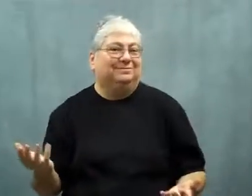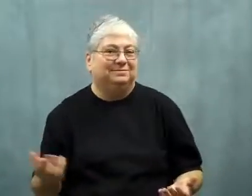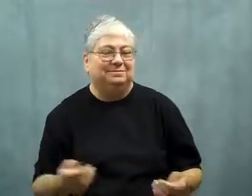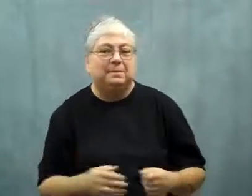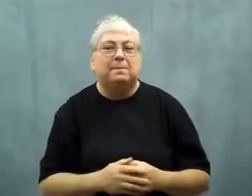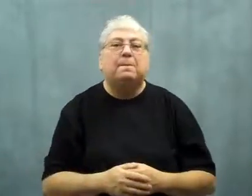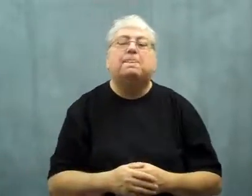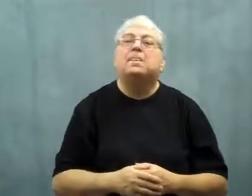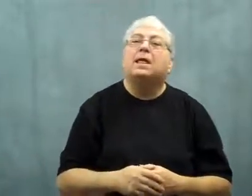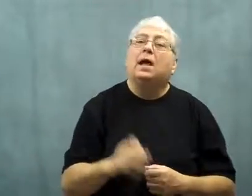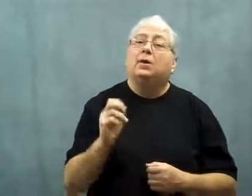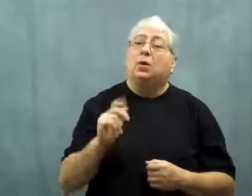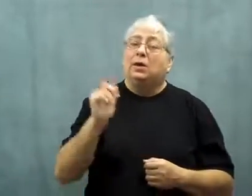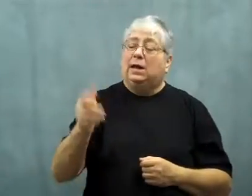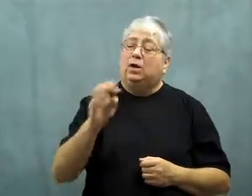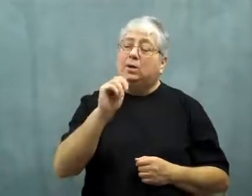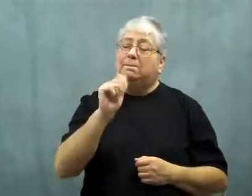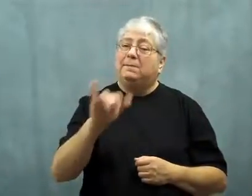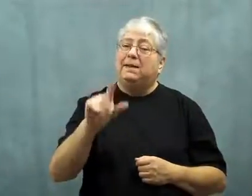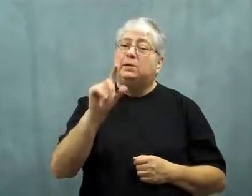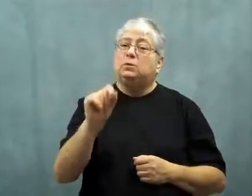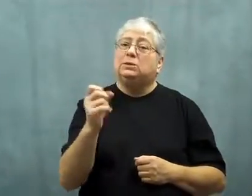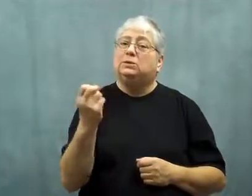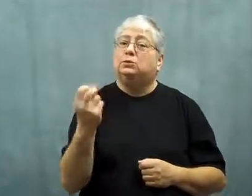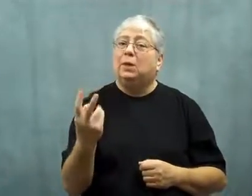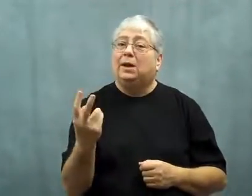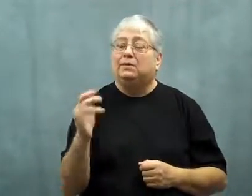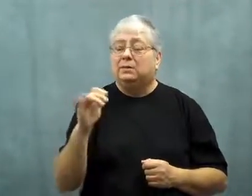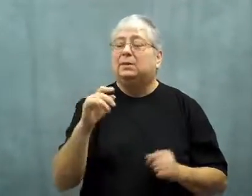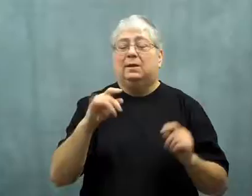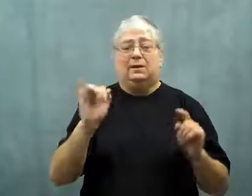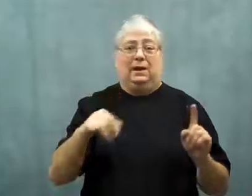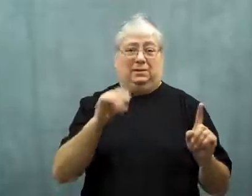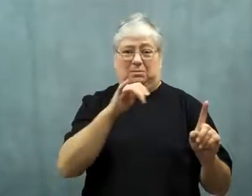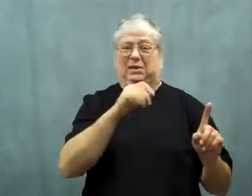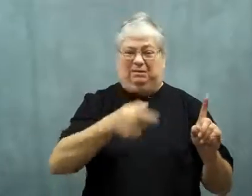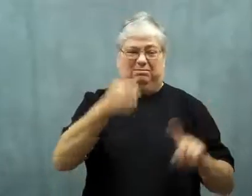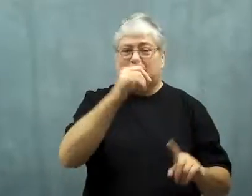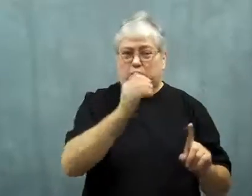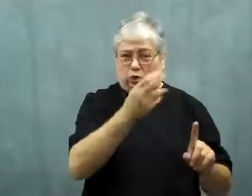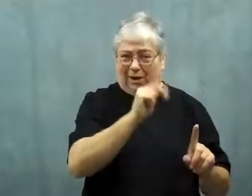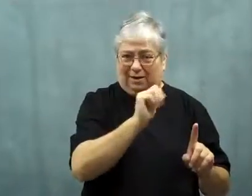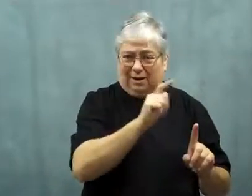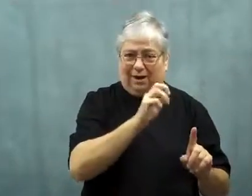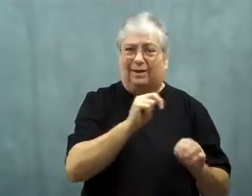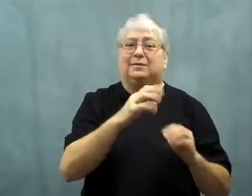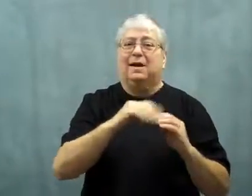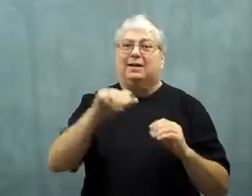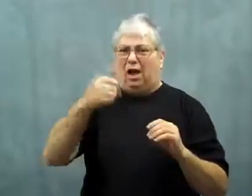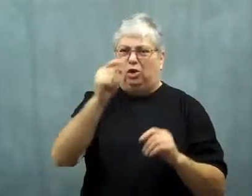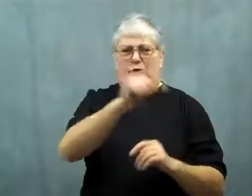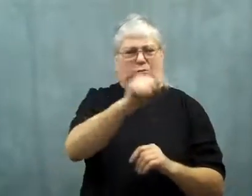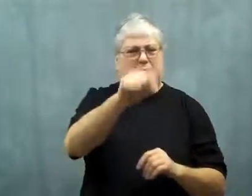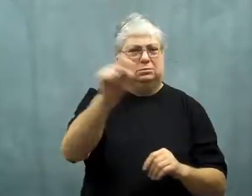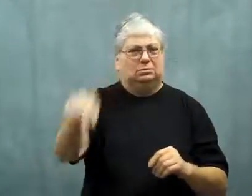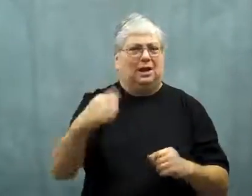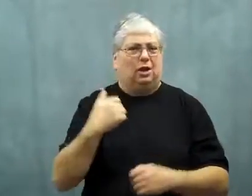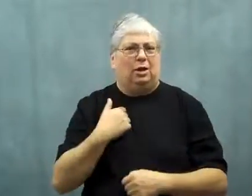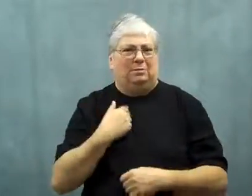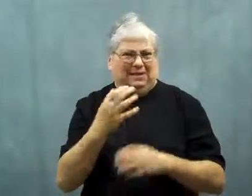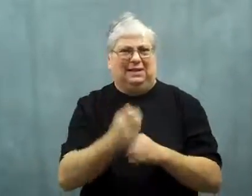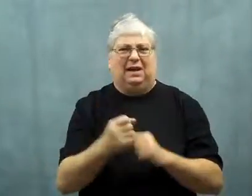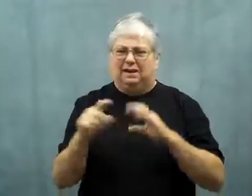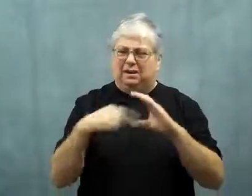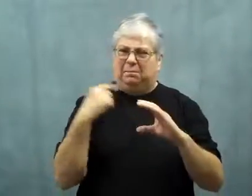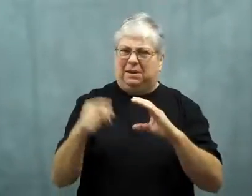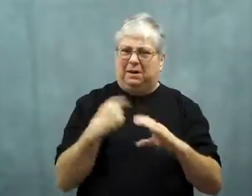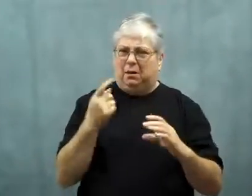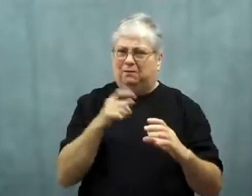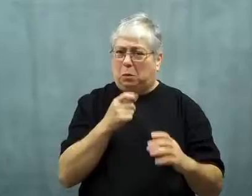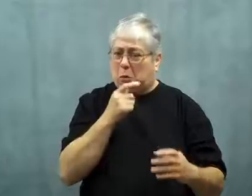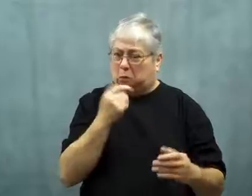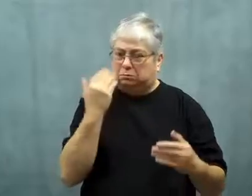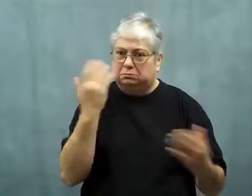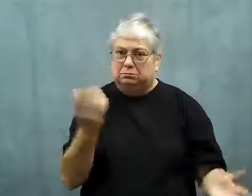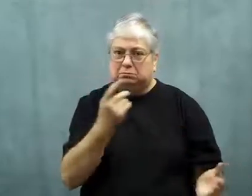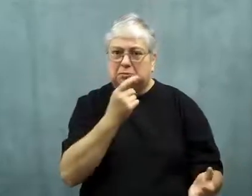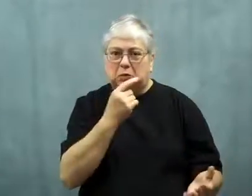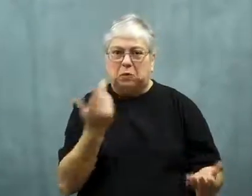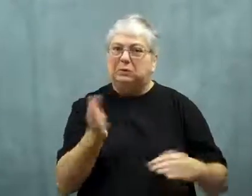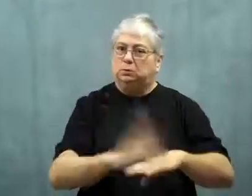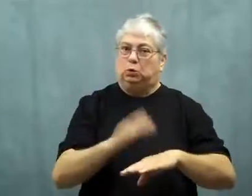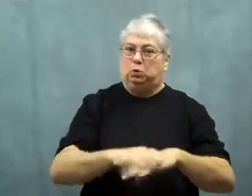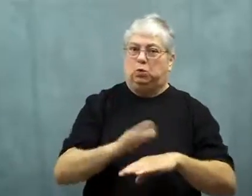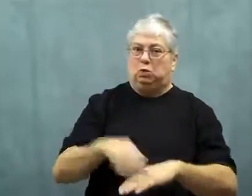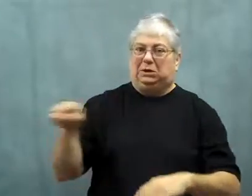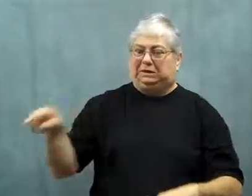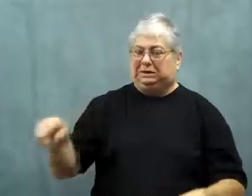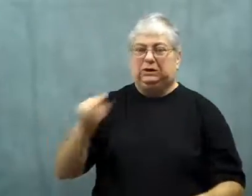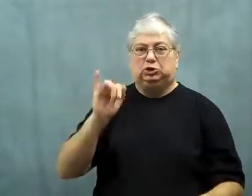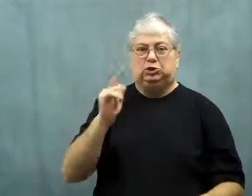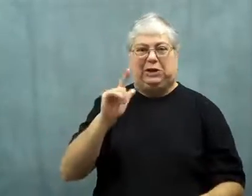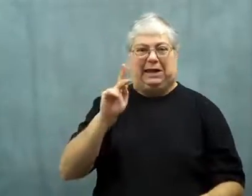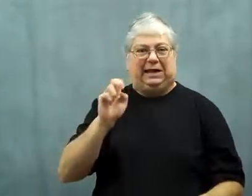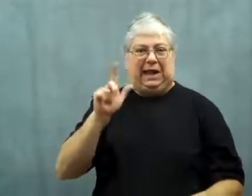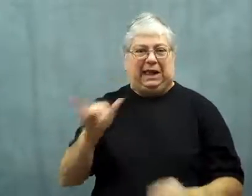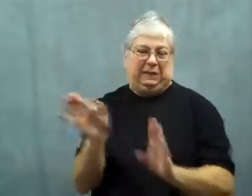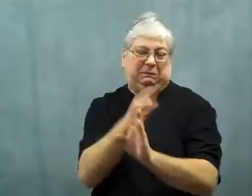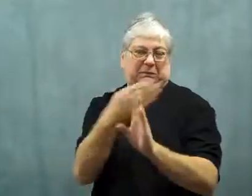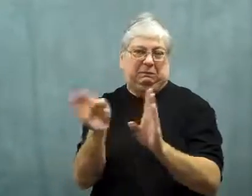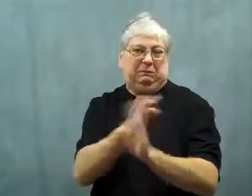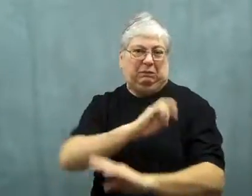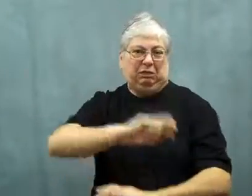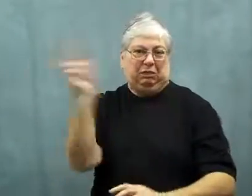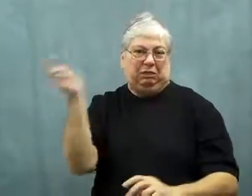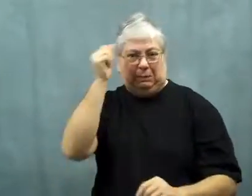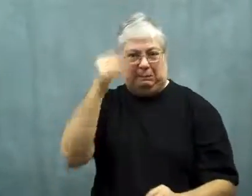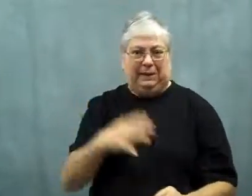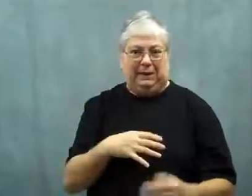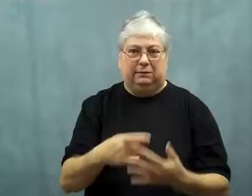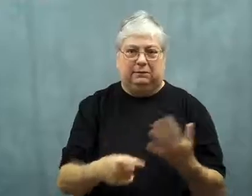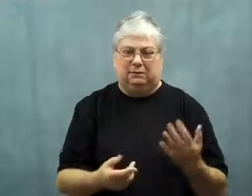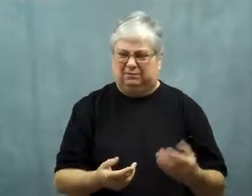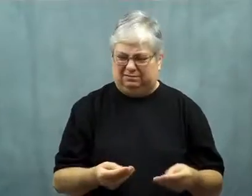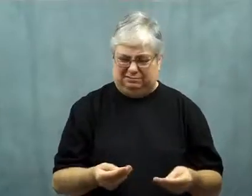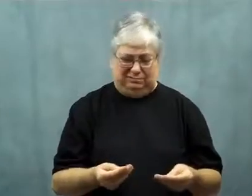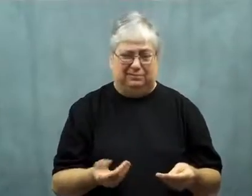In May, 2012, Allen and other military officers started getting anonymous emails.